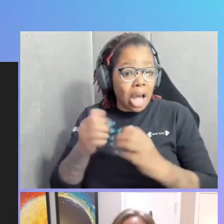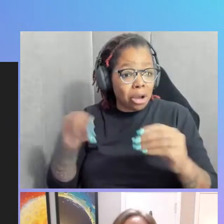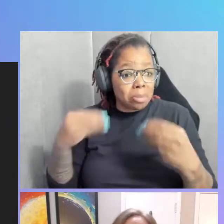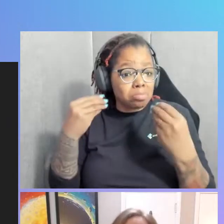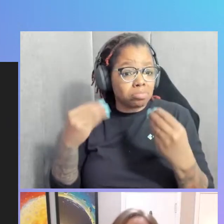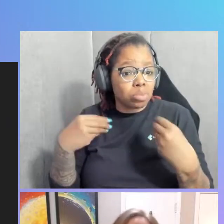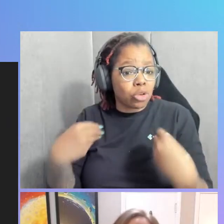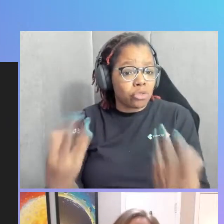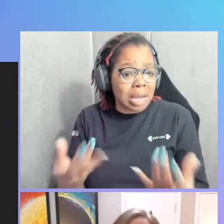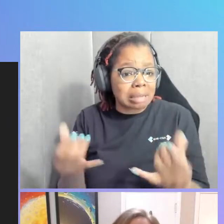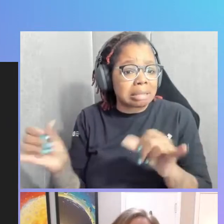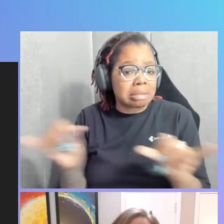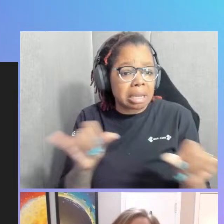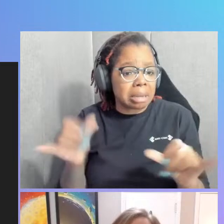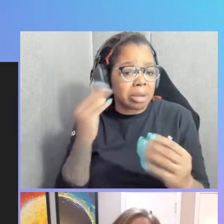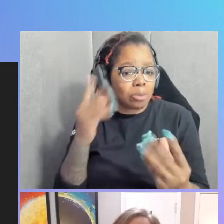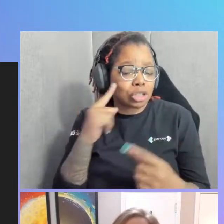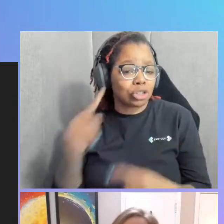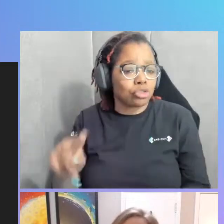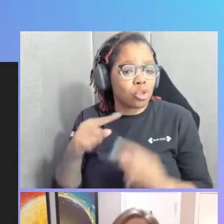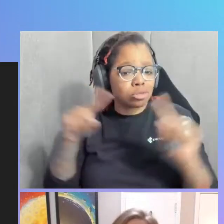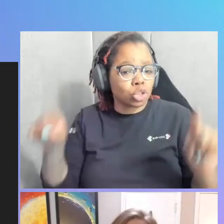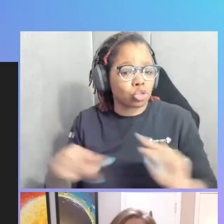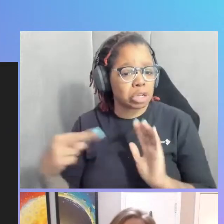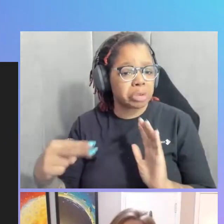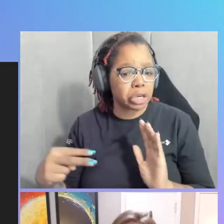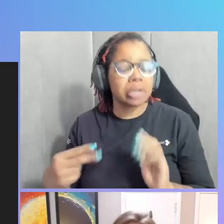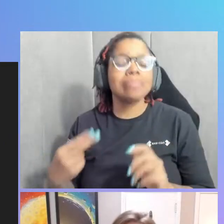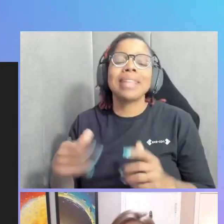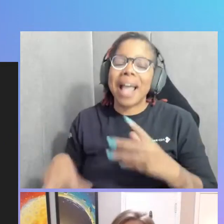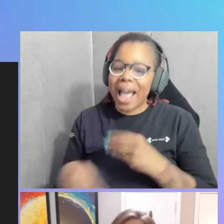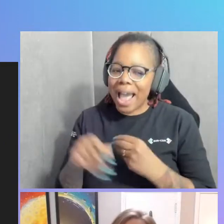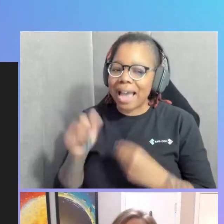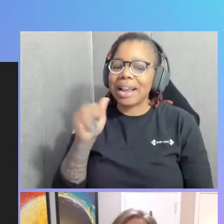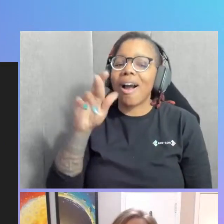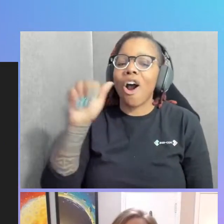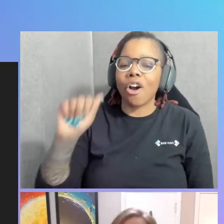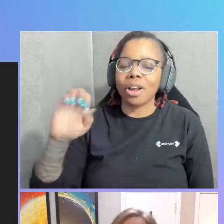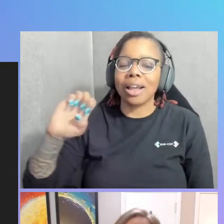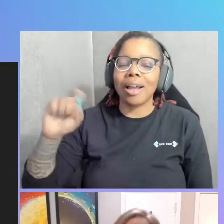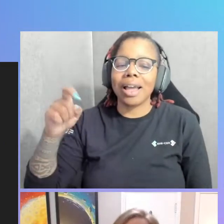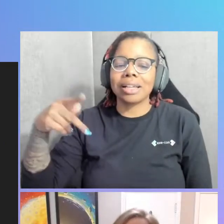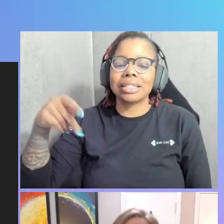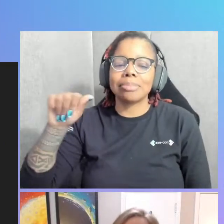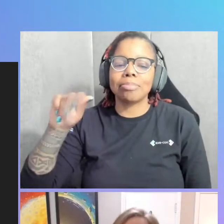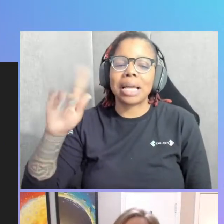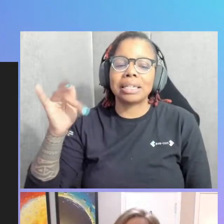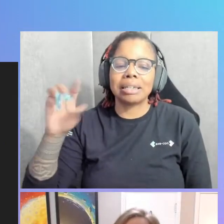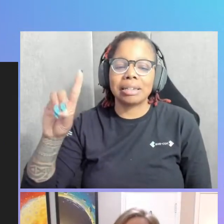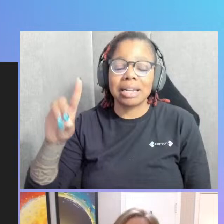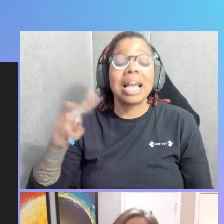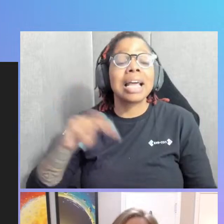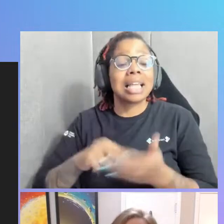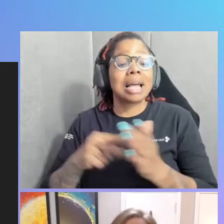a screen reader? By adding the aria expanded attribute to our button screen readers will